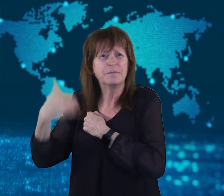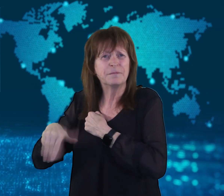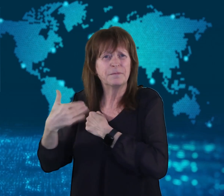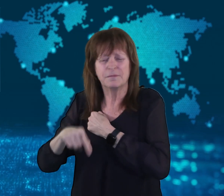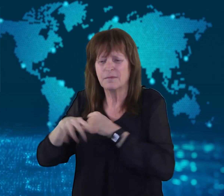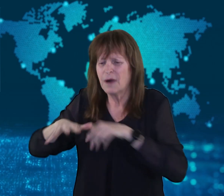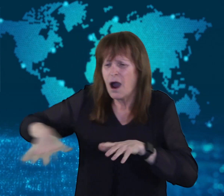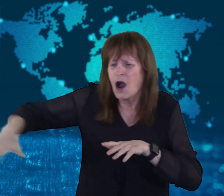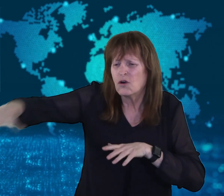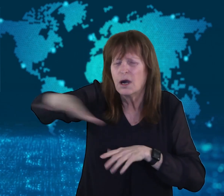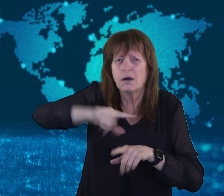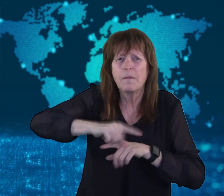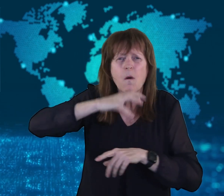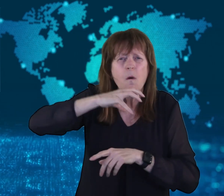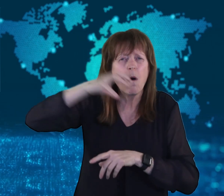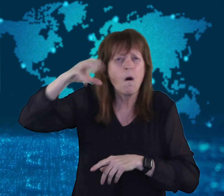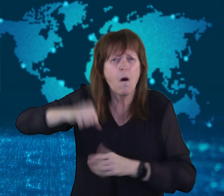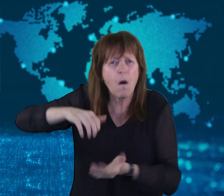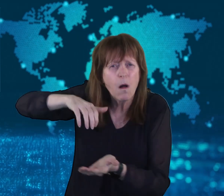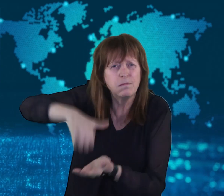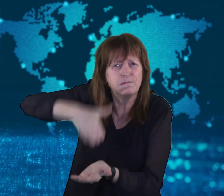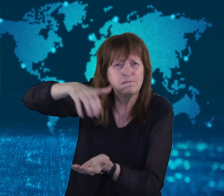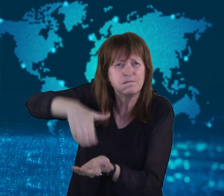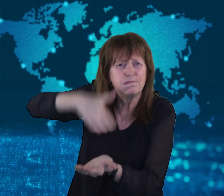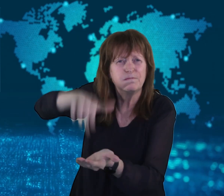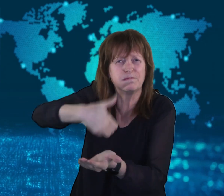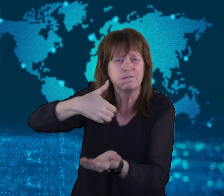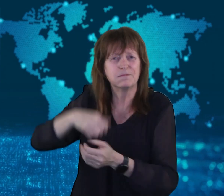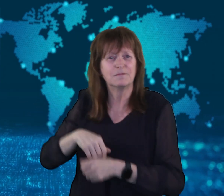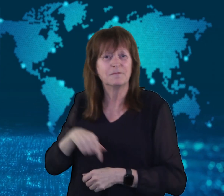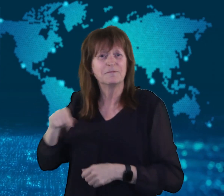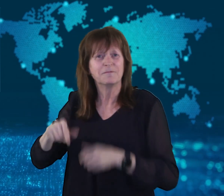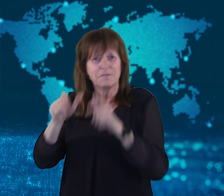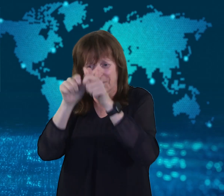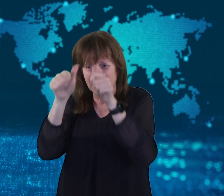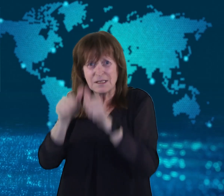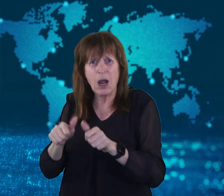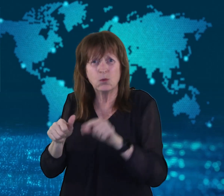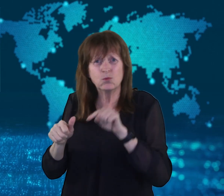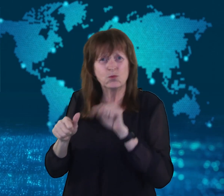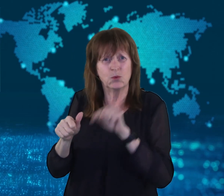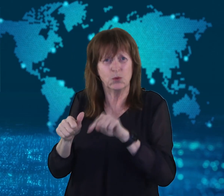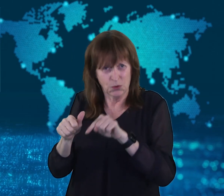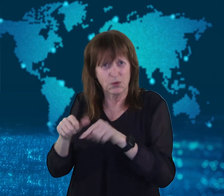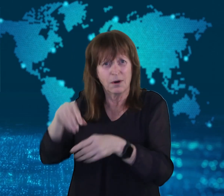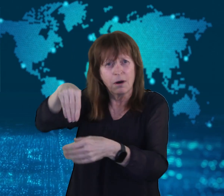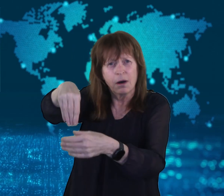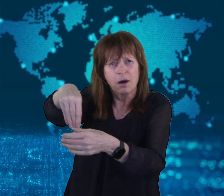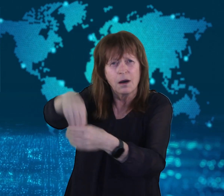The sphinx statue was inside a limestone shrine from the Roman-era.